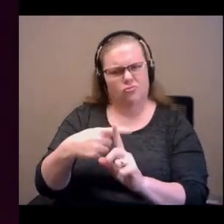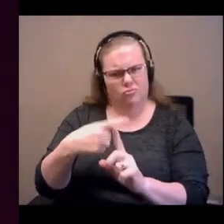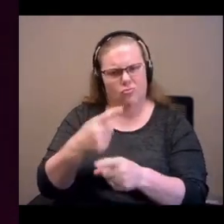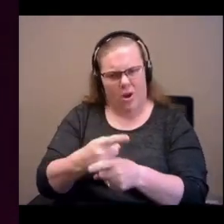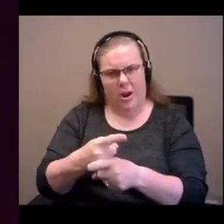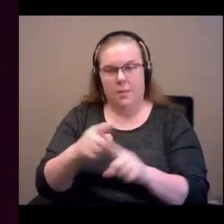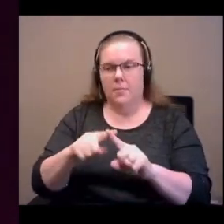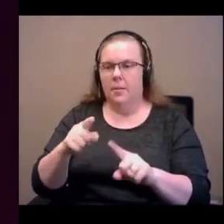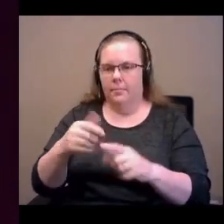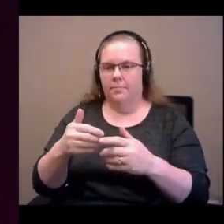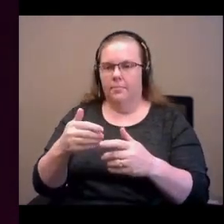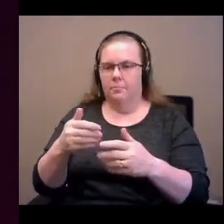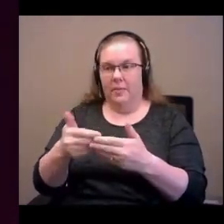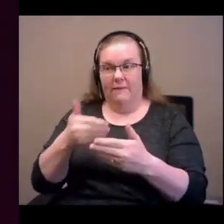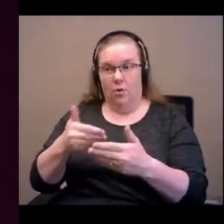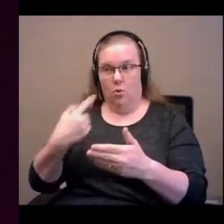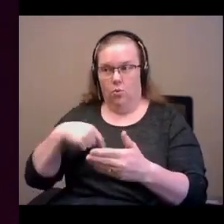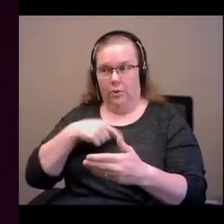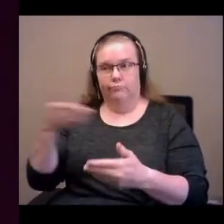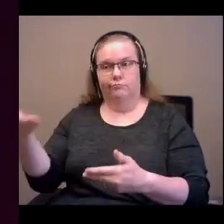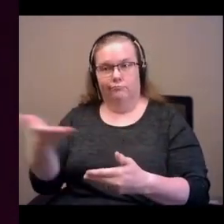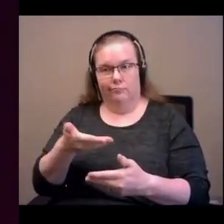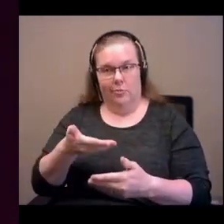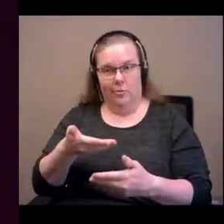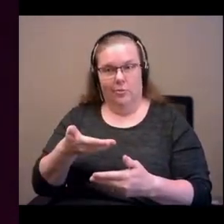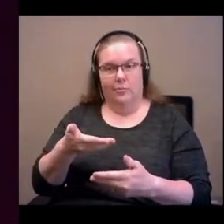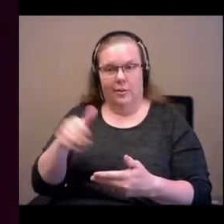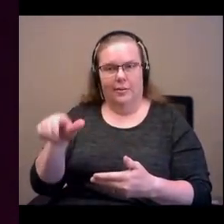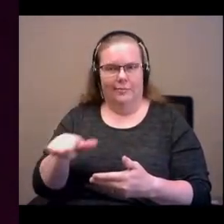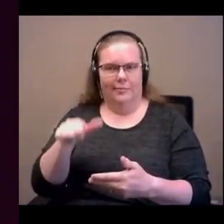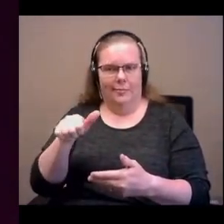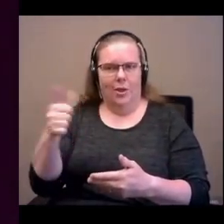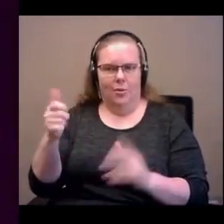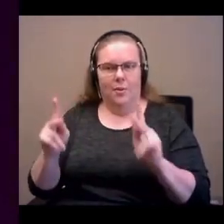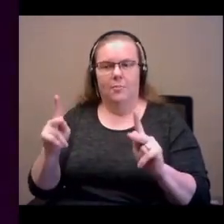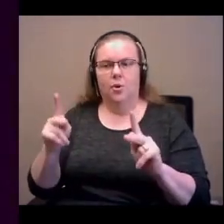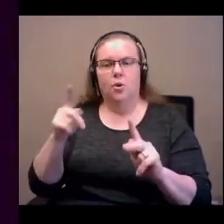I want to bring you on. So if we could, everybody—maybe let’s do it this way—everybody